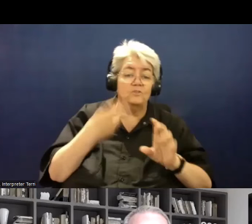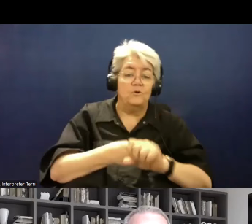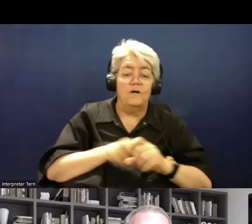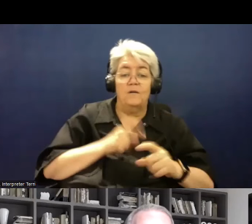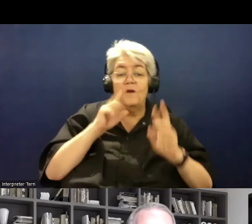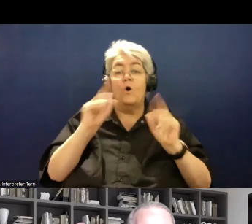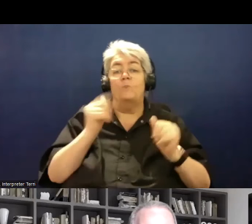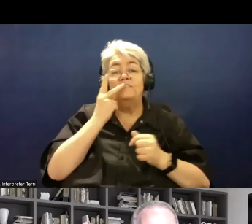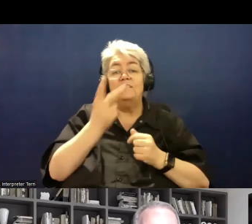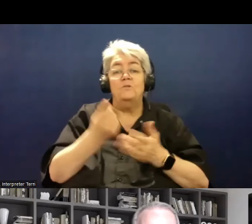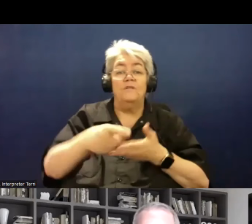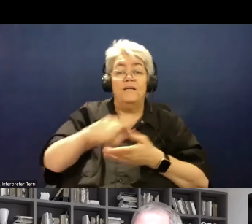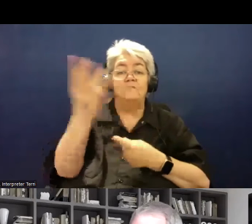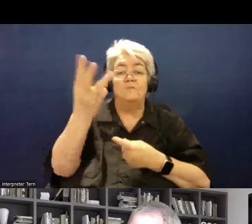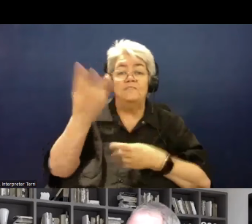BYE-BYE! (END OF MEETING)